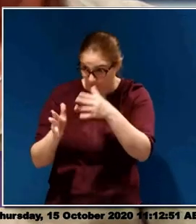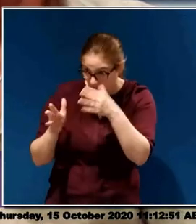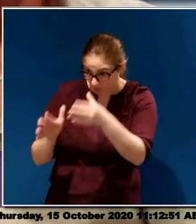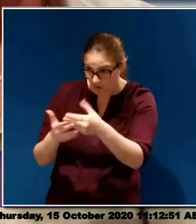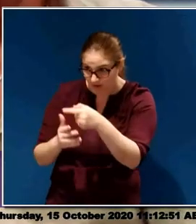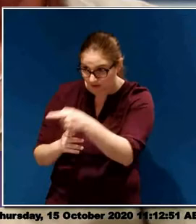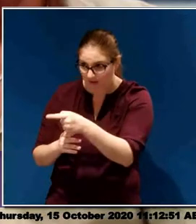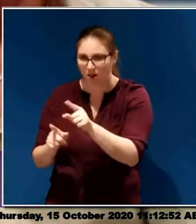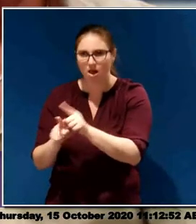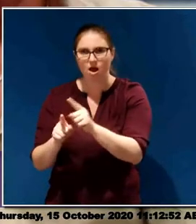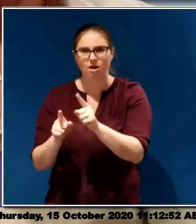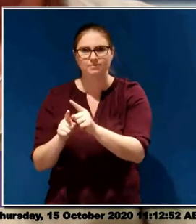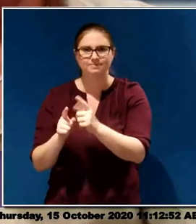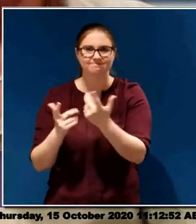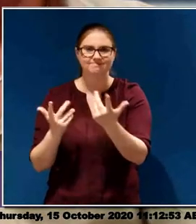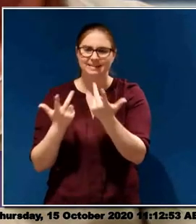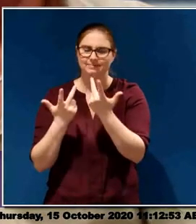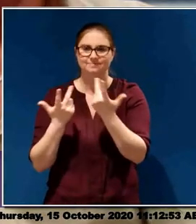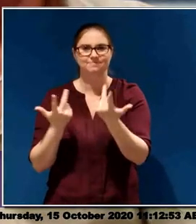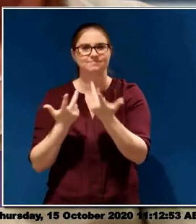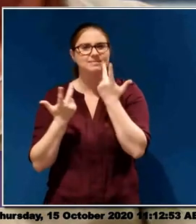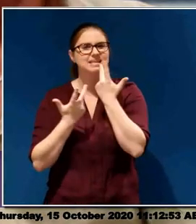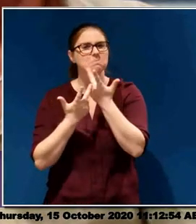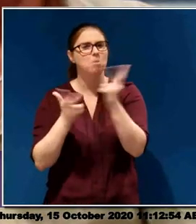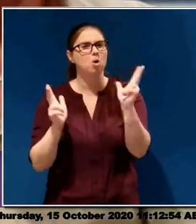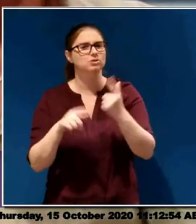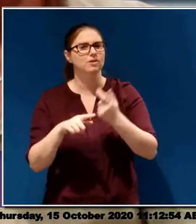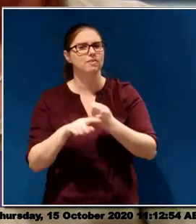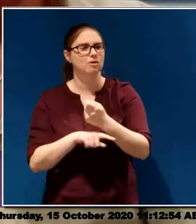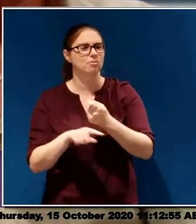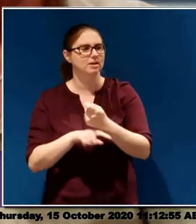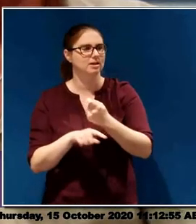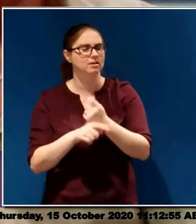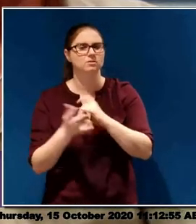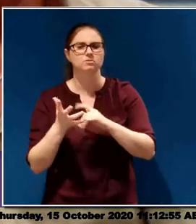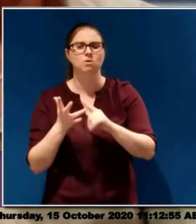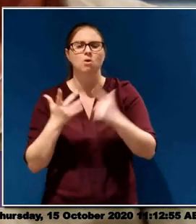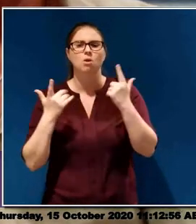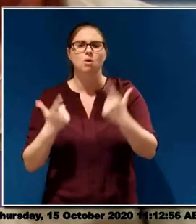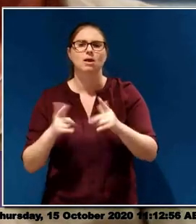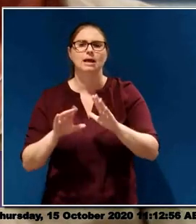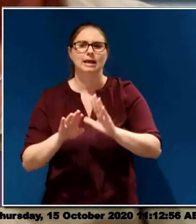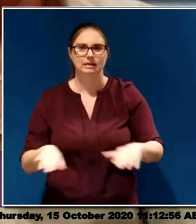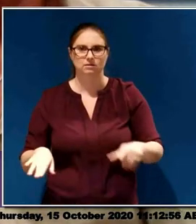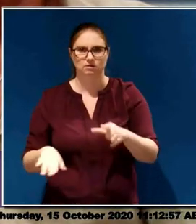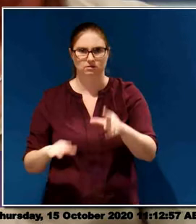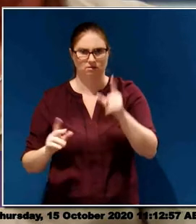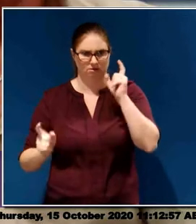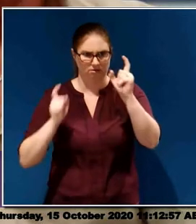So, you know, most of these kids had such terrible anxiety that they wouldn't leave - they didn't want to leave the house.